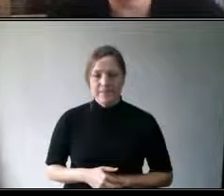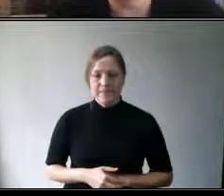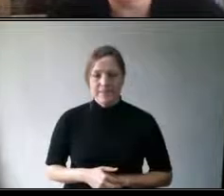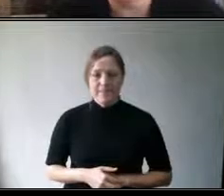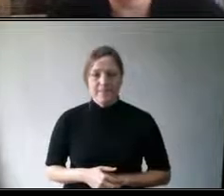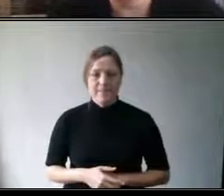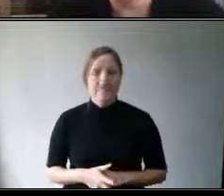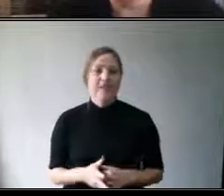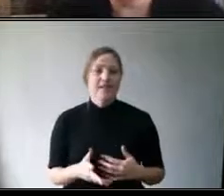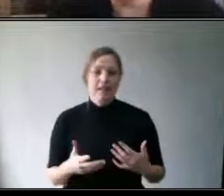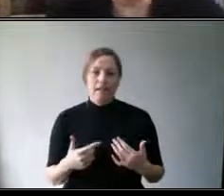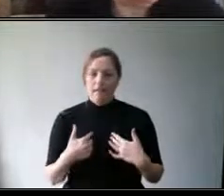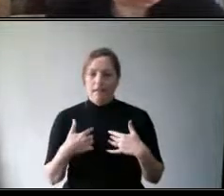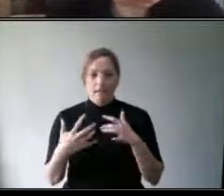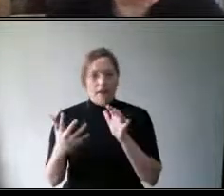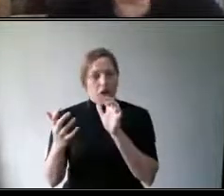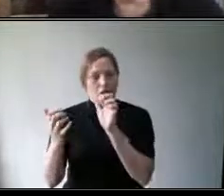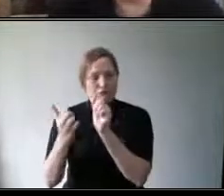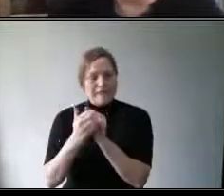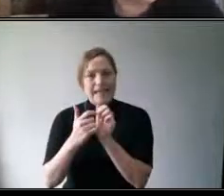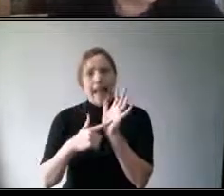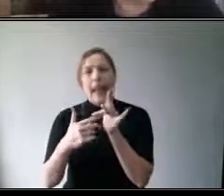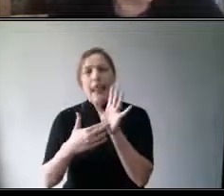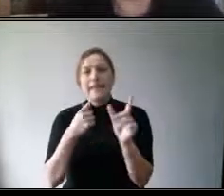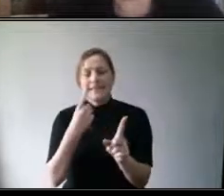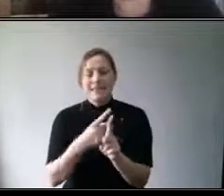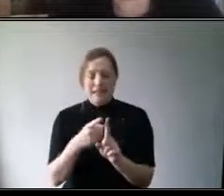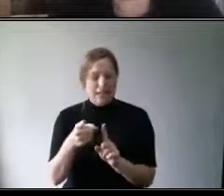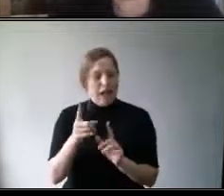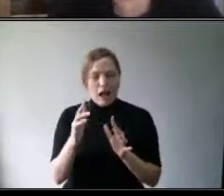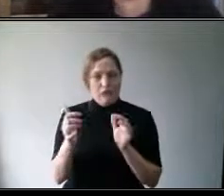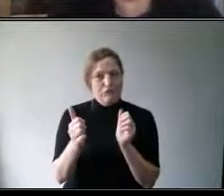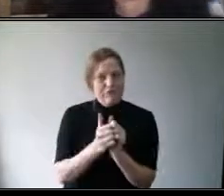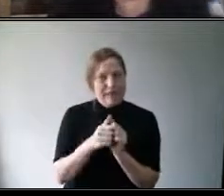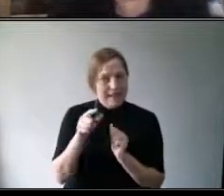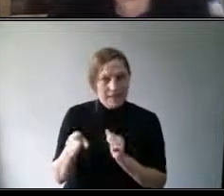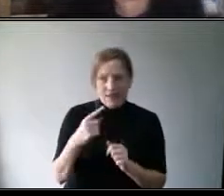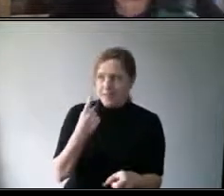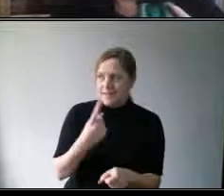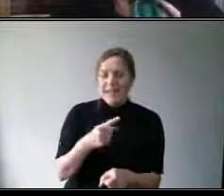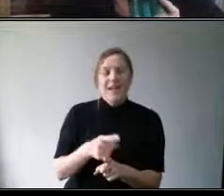libby it's such a wiggly line isn't it working in the arts and here's an amazing experience for